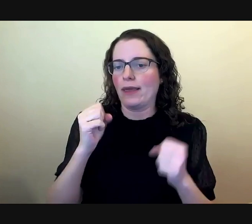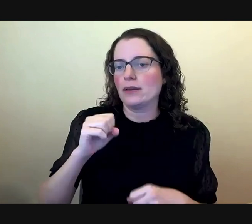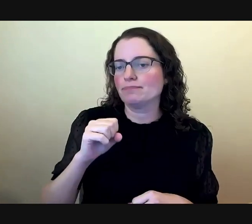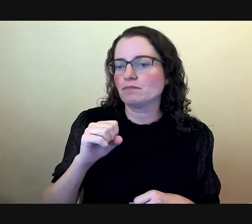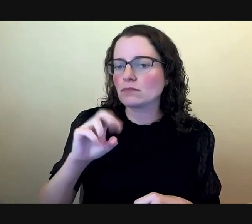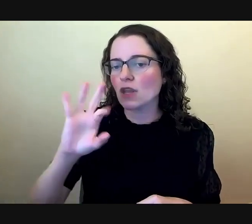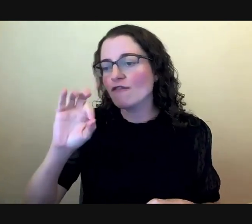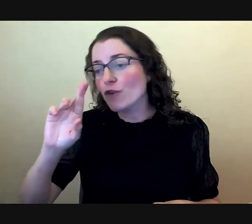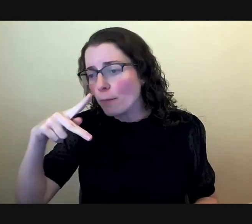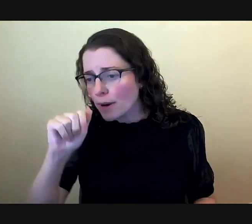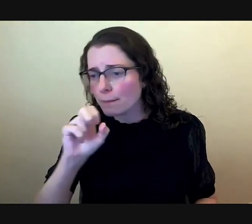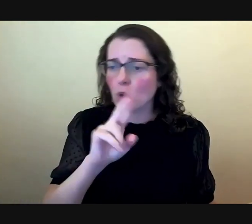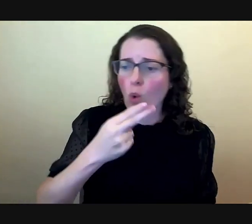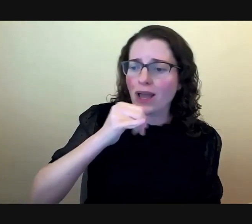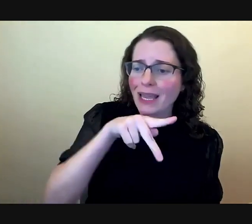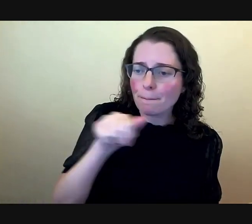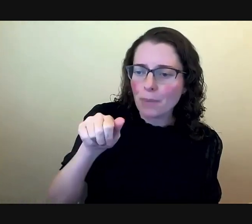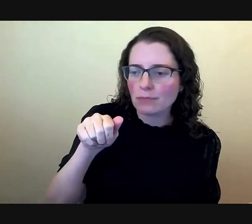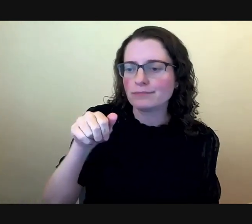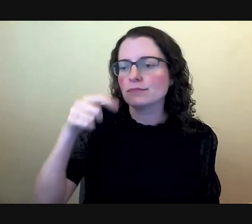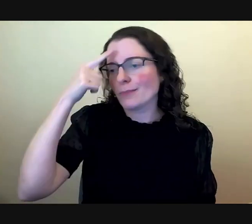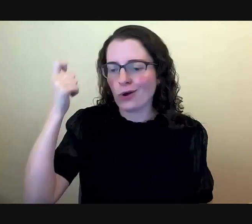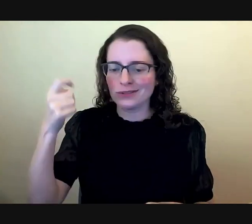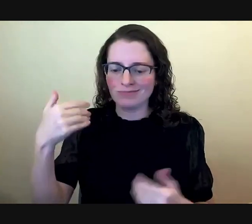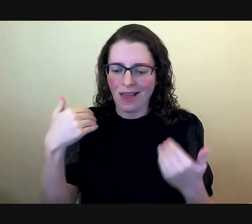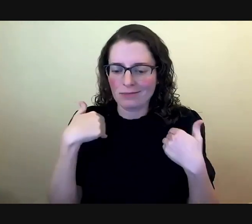would be a violation of FERPA or HIPAA